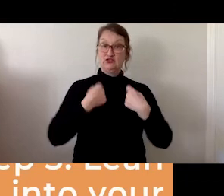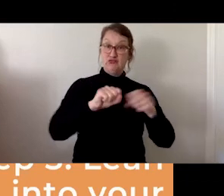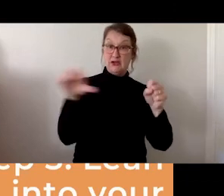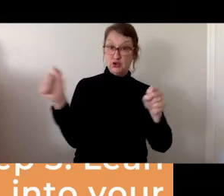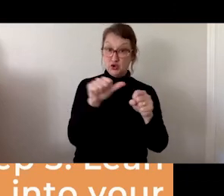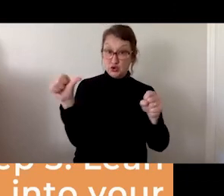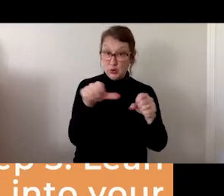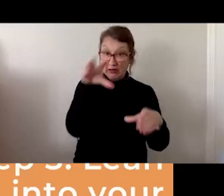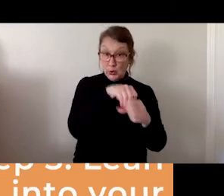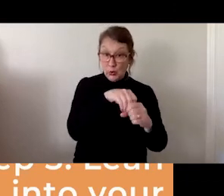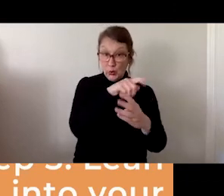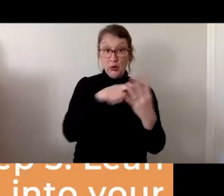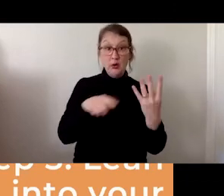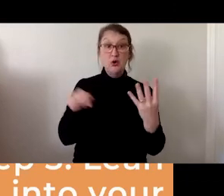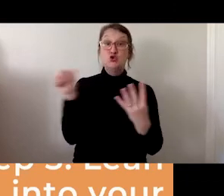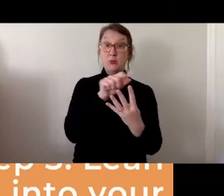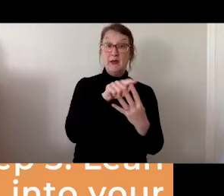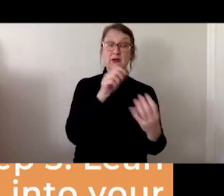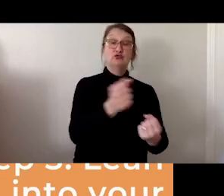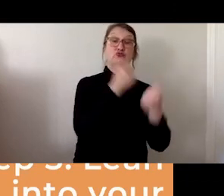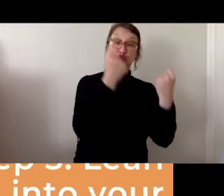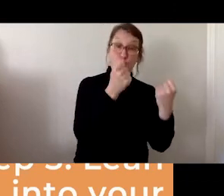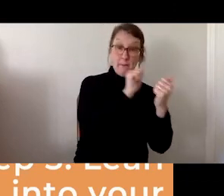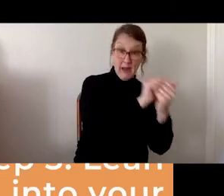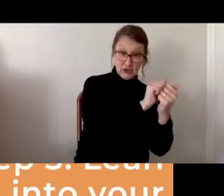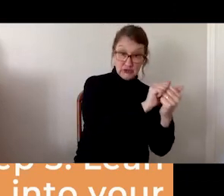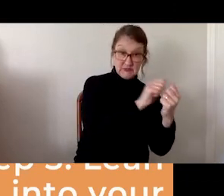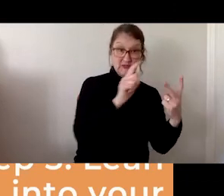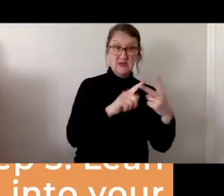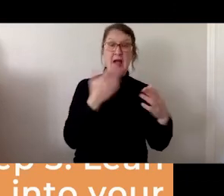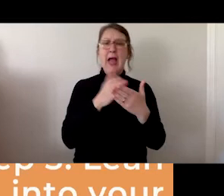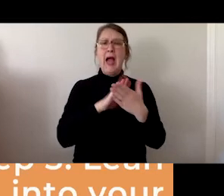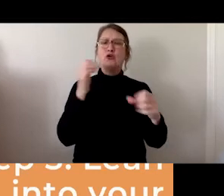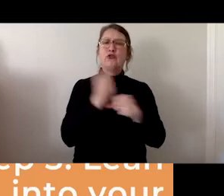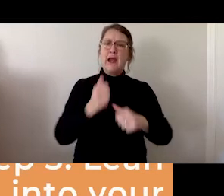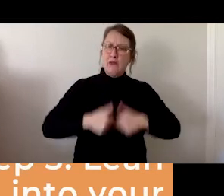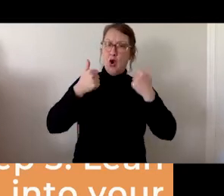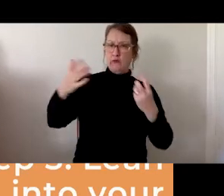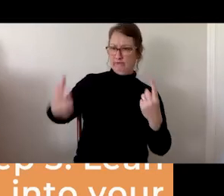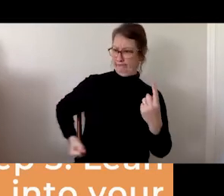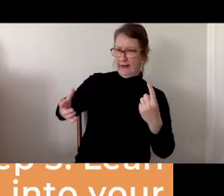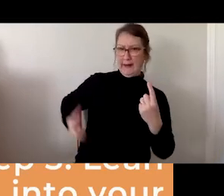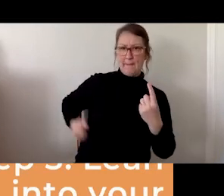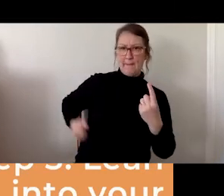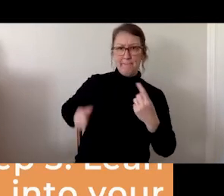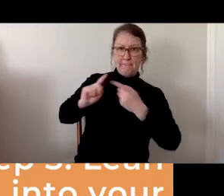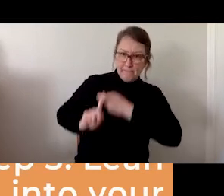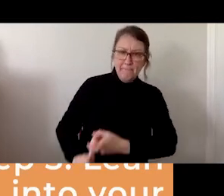four - strong partnerships, how are we going to create our own financial resilience, how are we going to create with government better, and